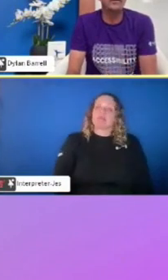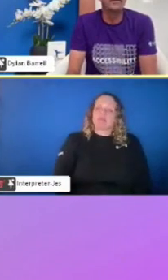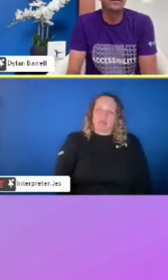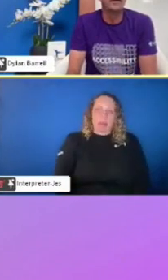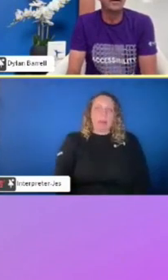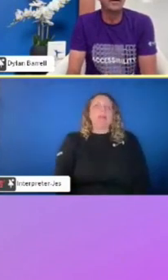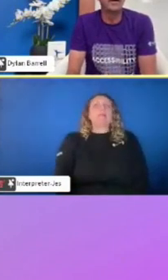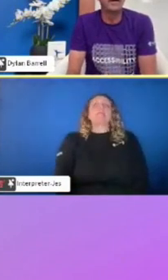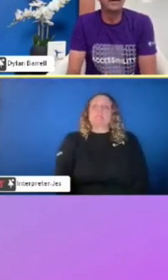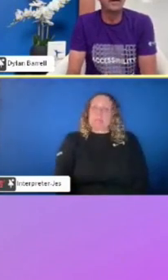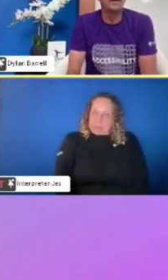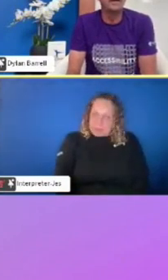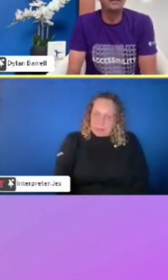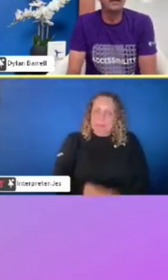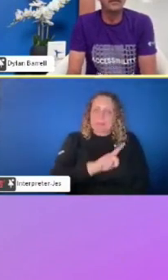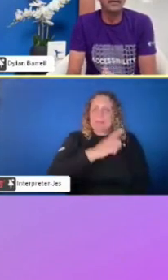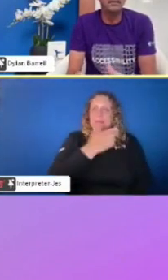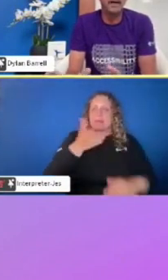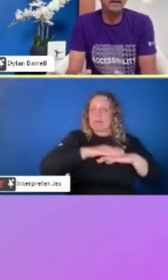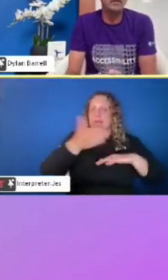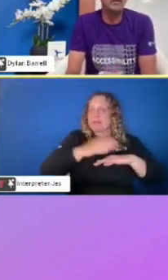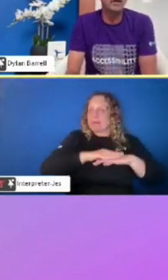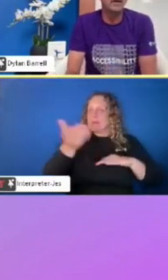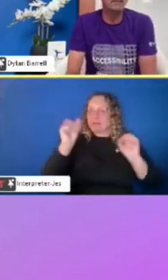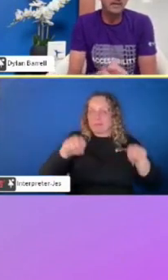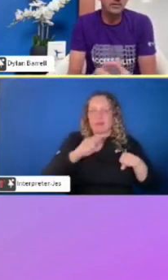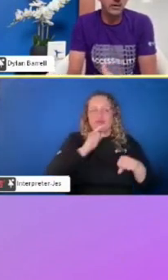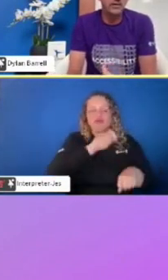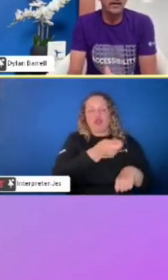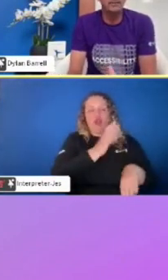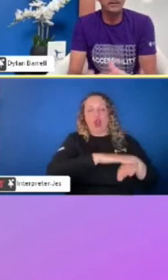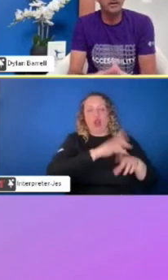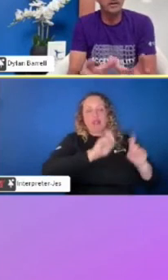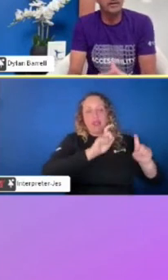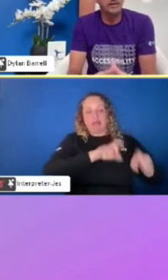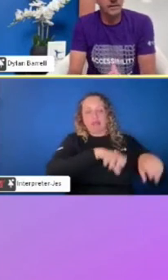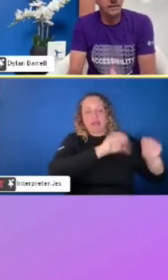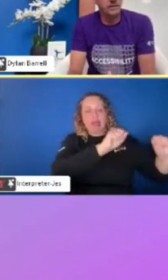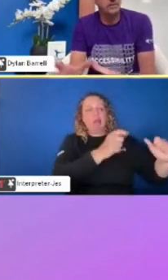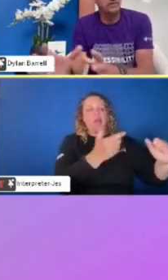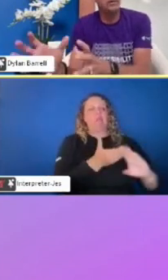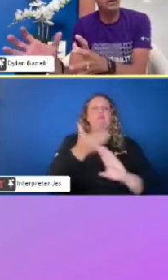and really manage and make sure that people aren't only taking the course,